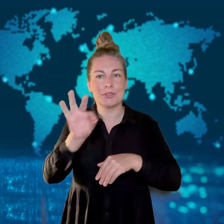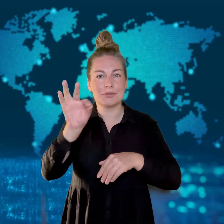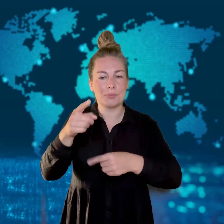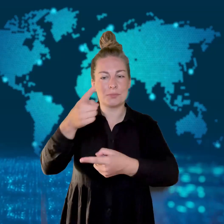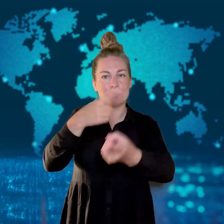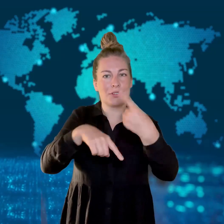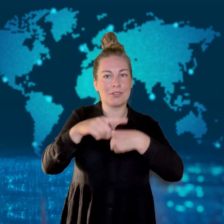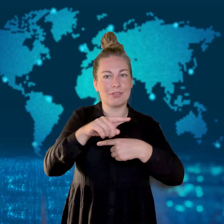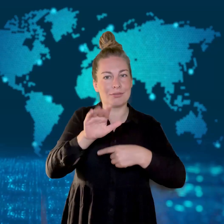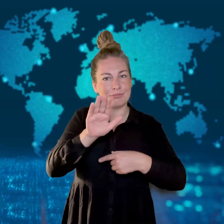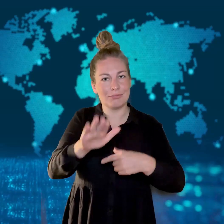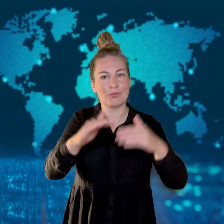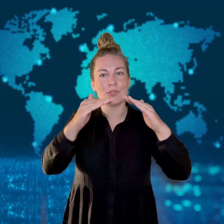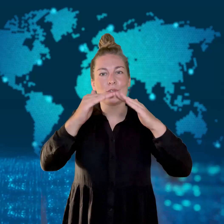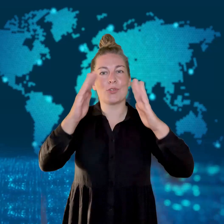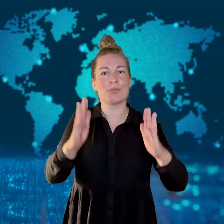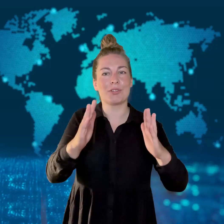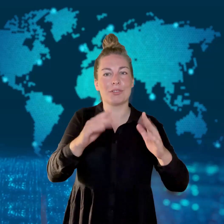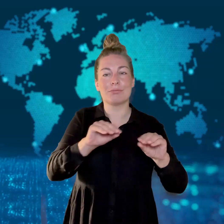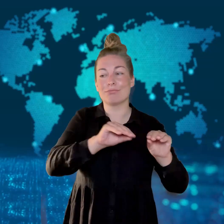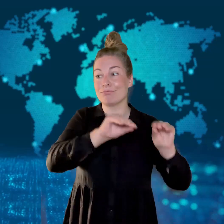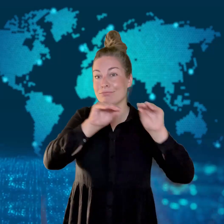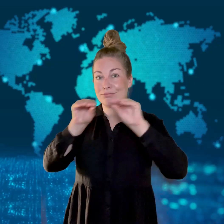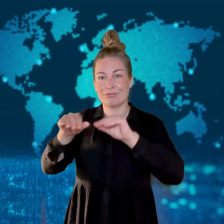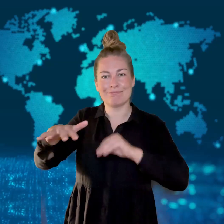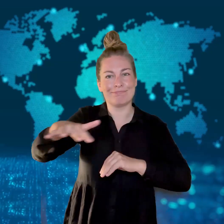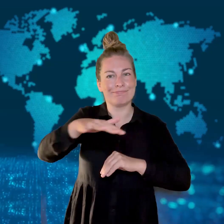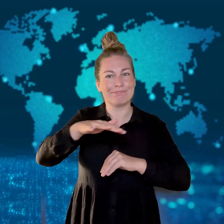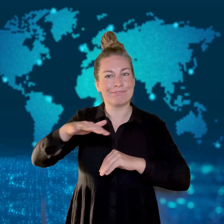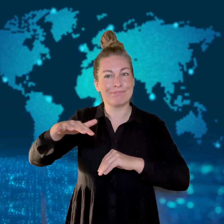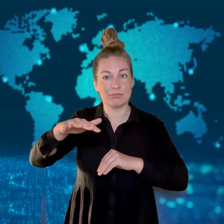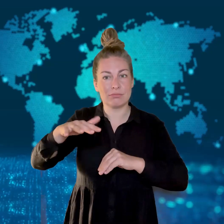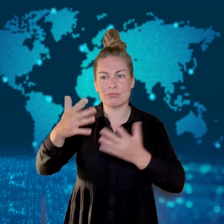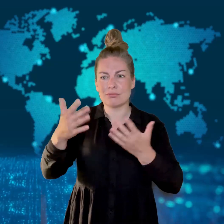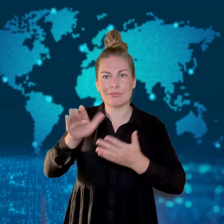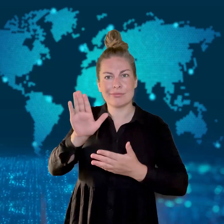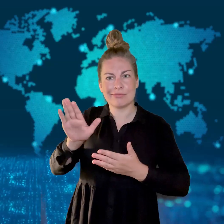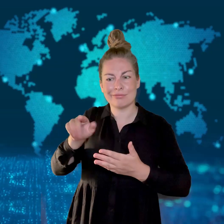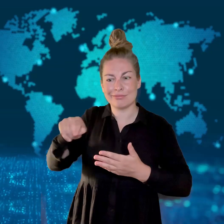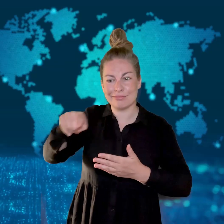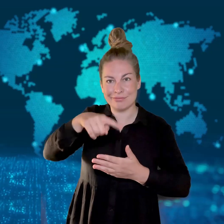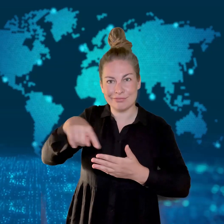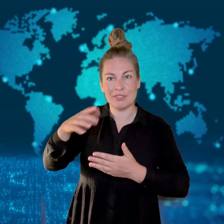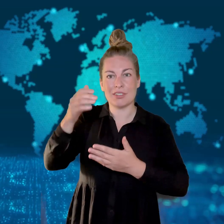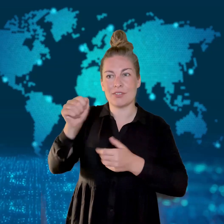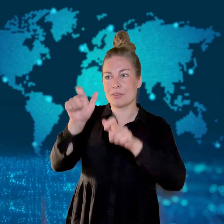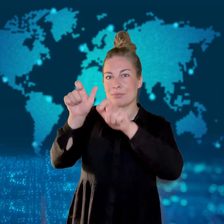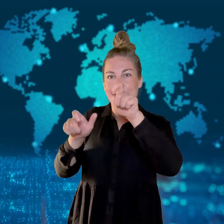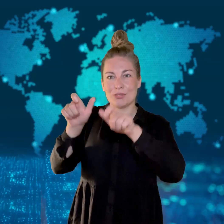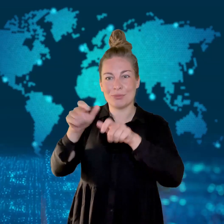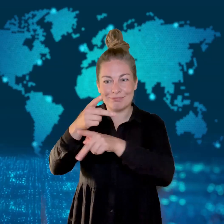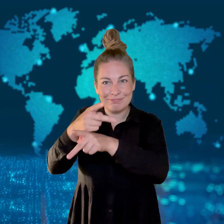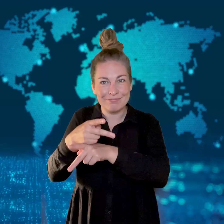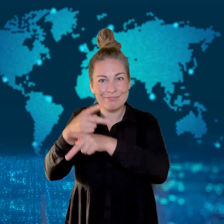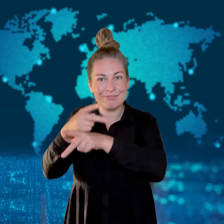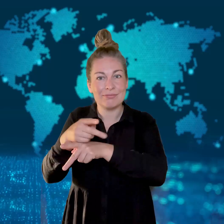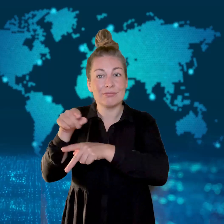by the beekeepers for the winter.